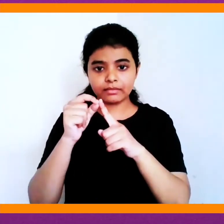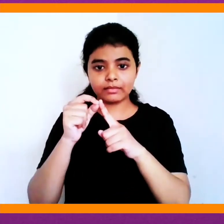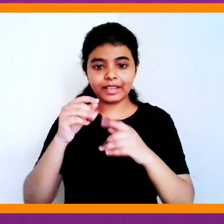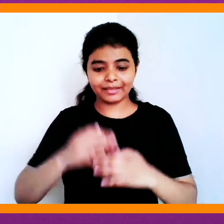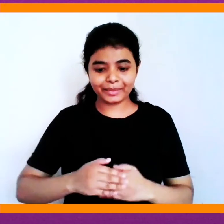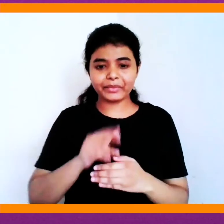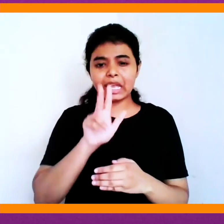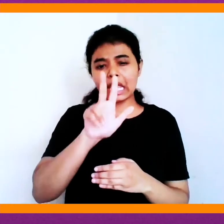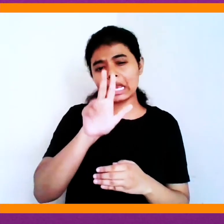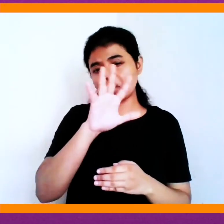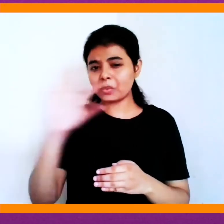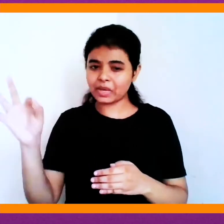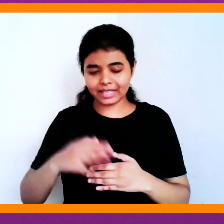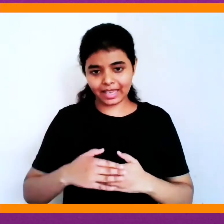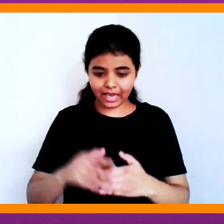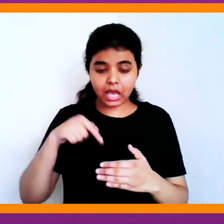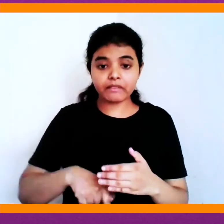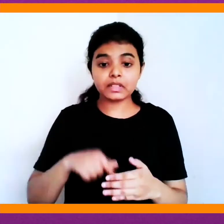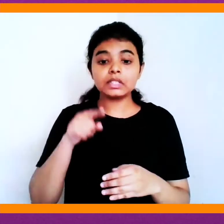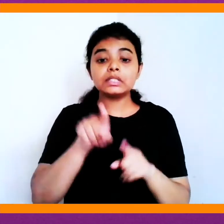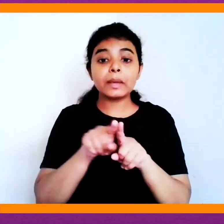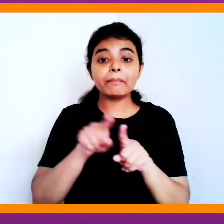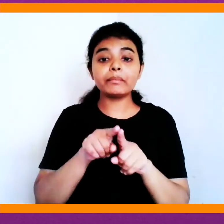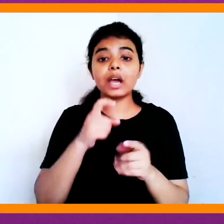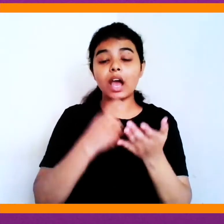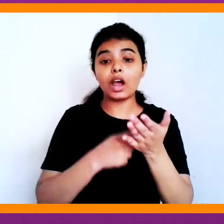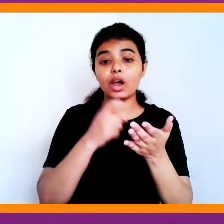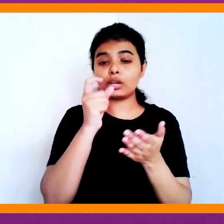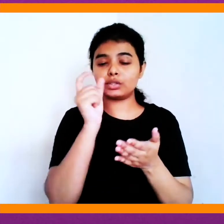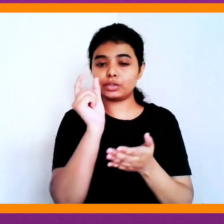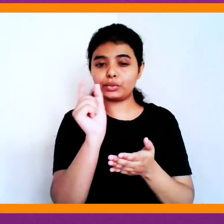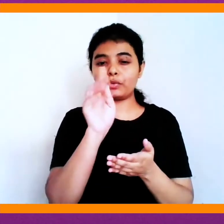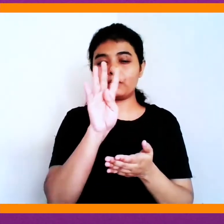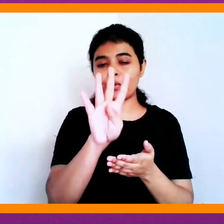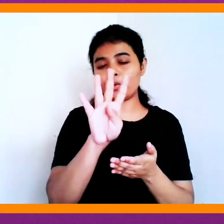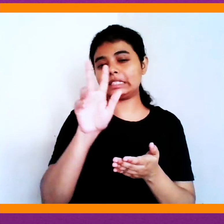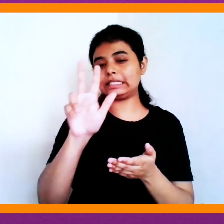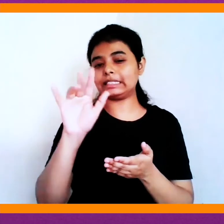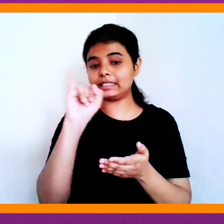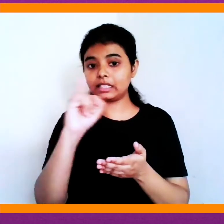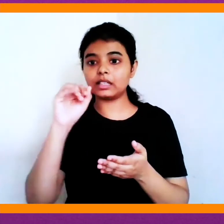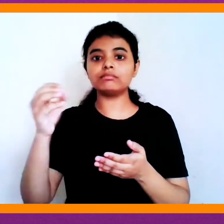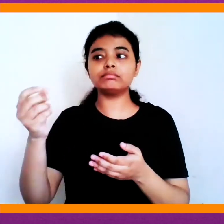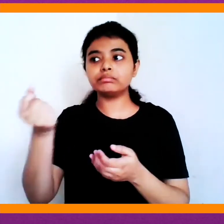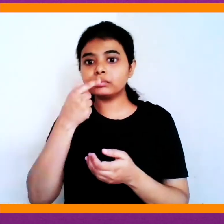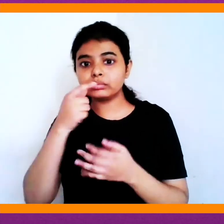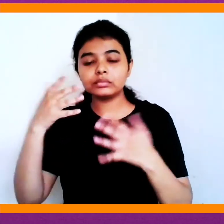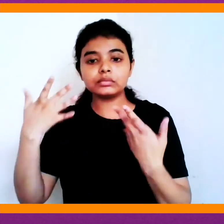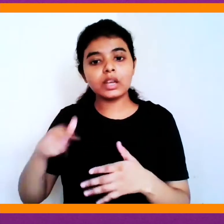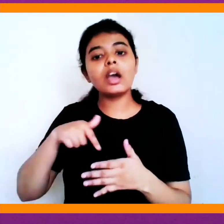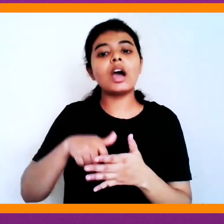is known as the abortion pill the mtp pill this contains ru-486 or mephipristone this is a tablet